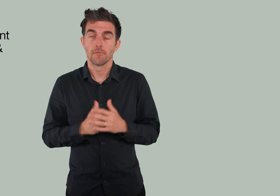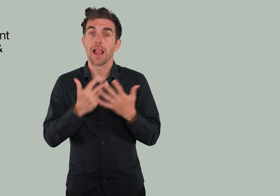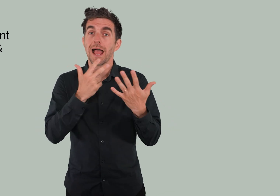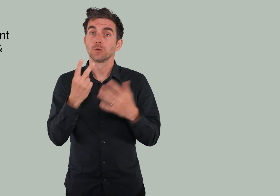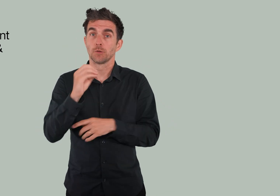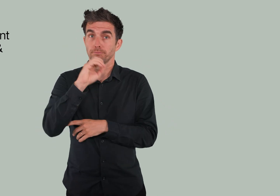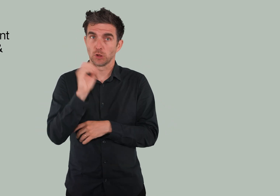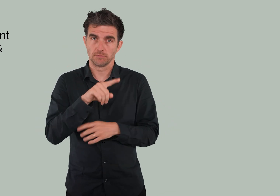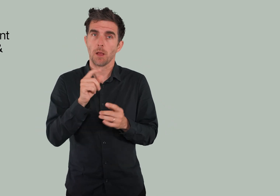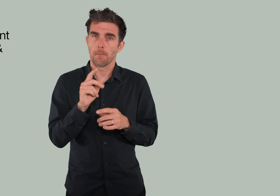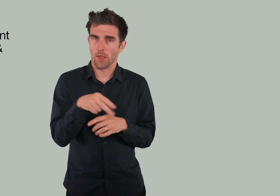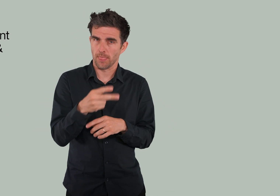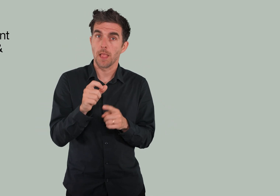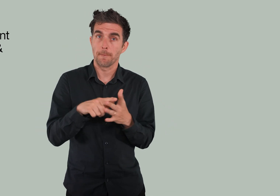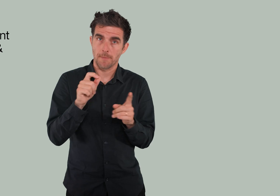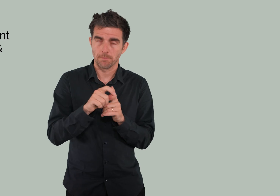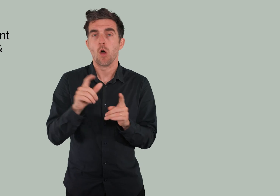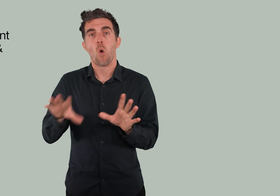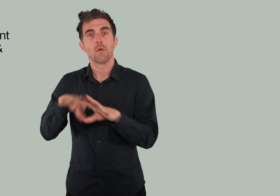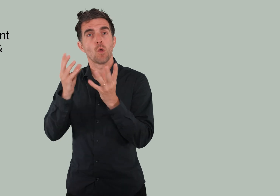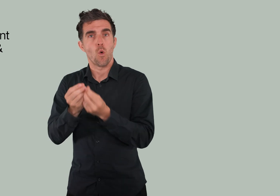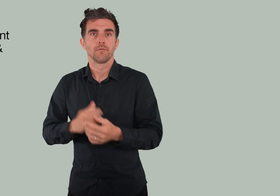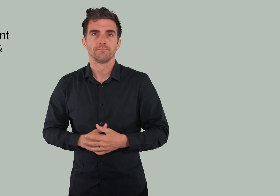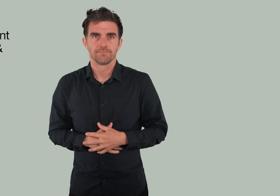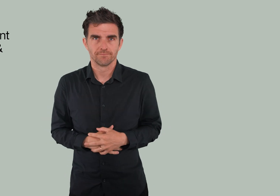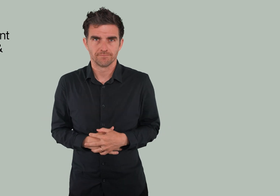(82 per cent for both PIP and overall).